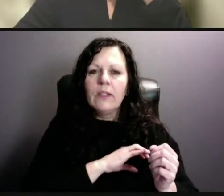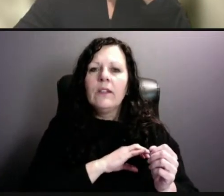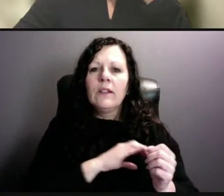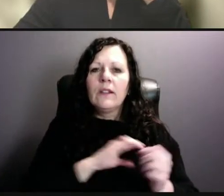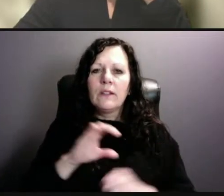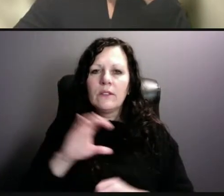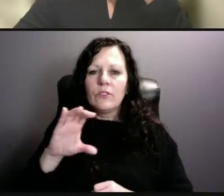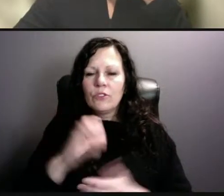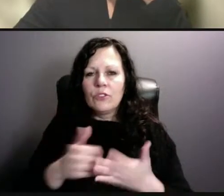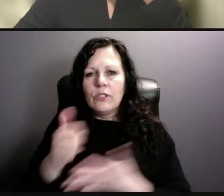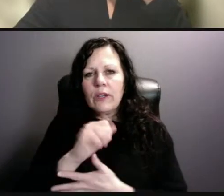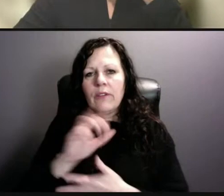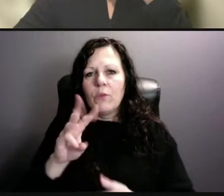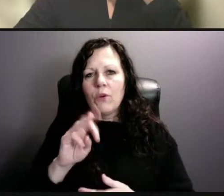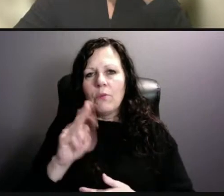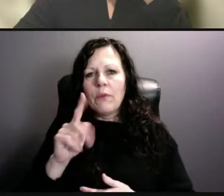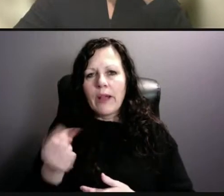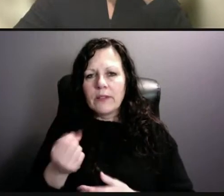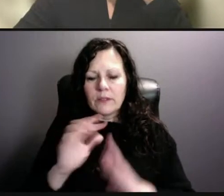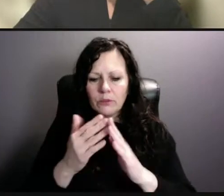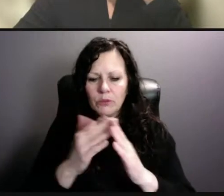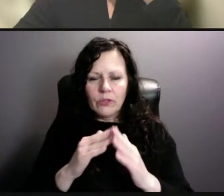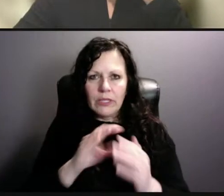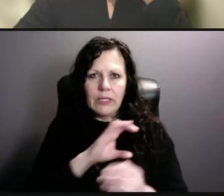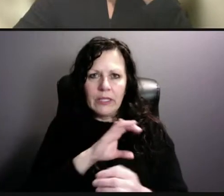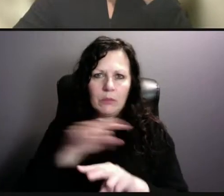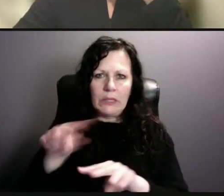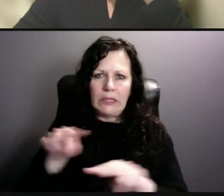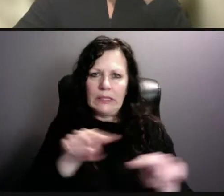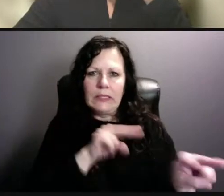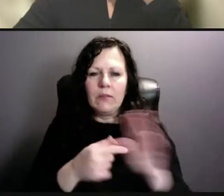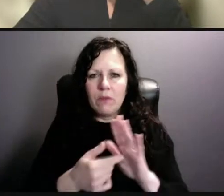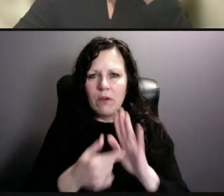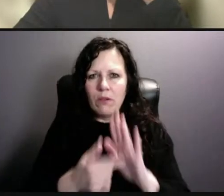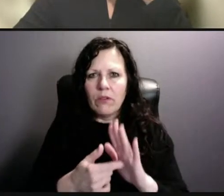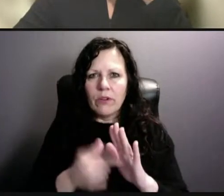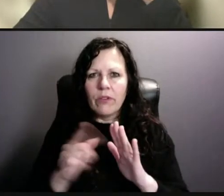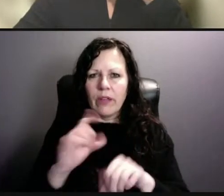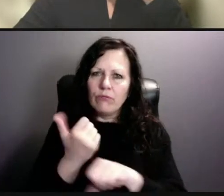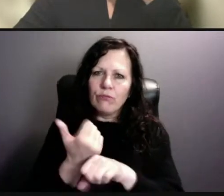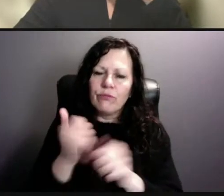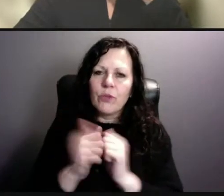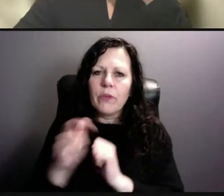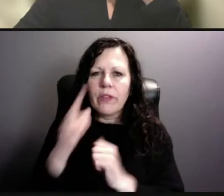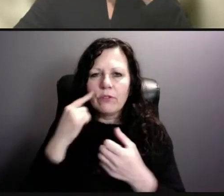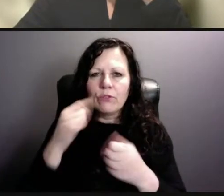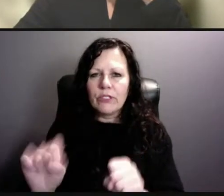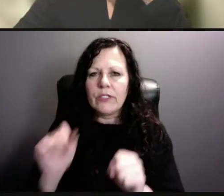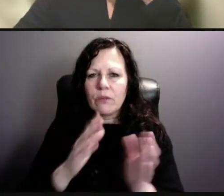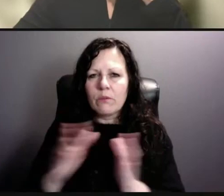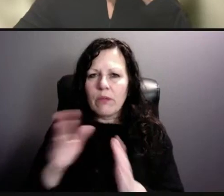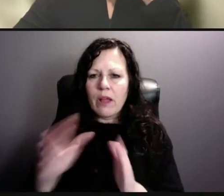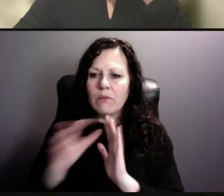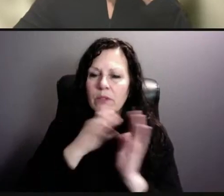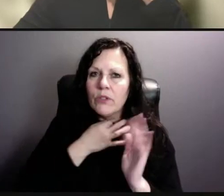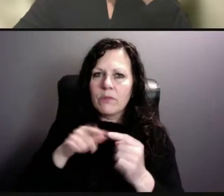DOING THOSE ASPIRATIONAL THINGS LIKE HIRING MORE POLICE MOVING